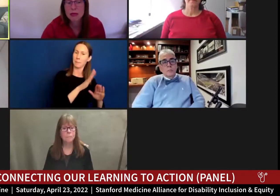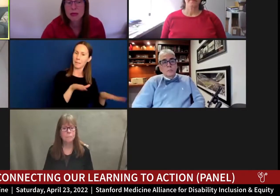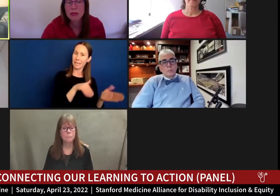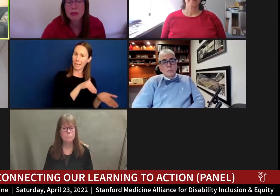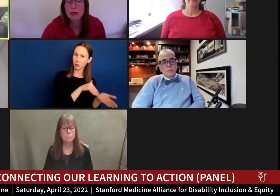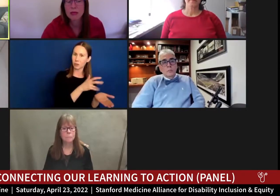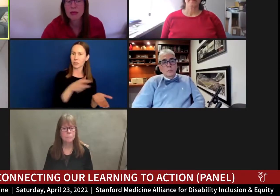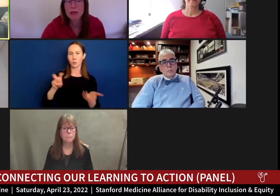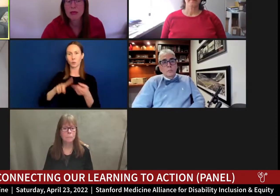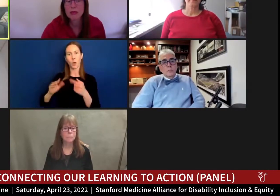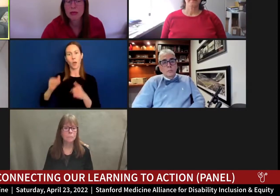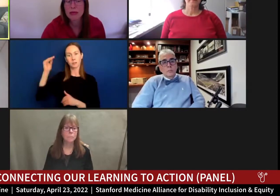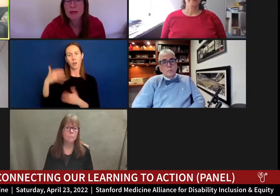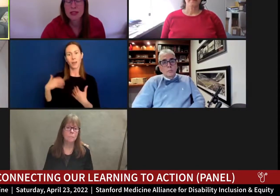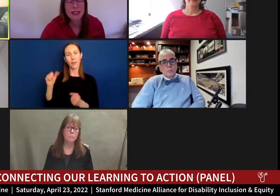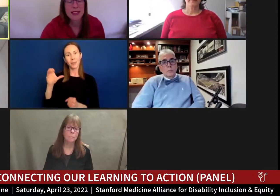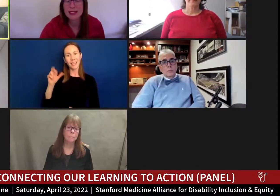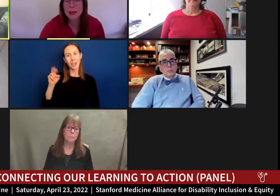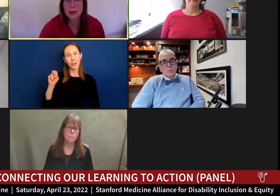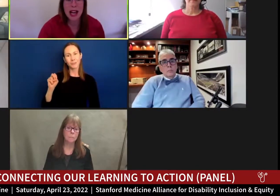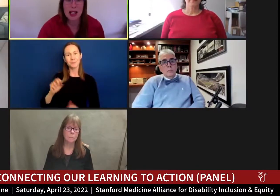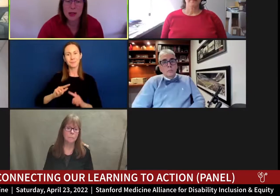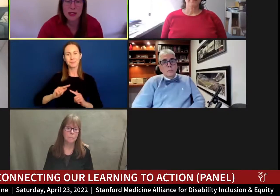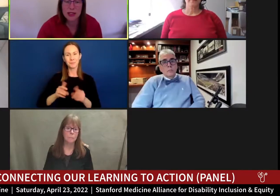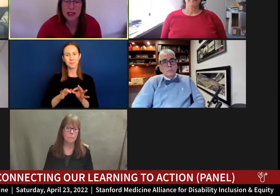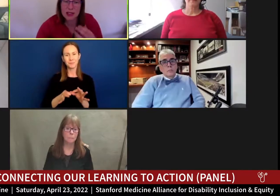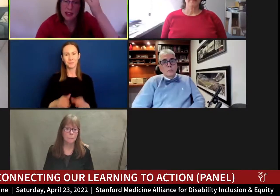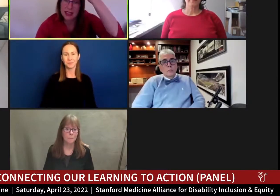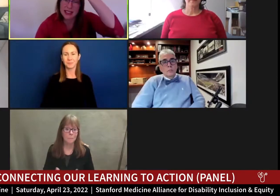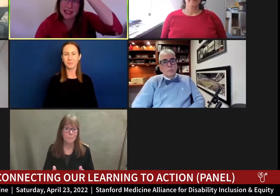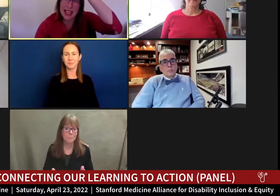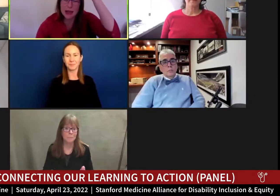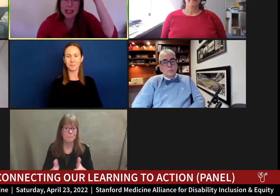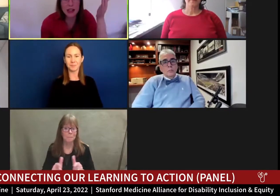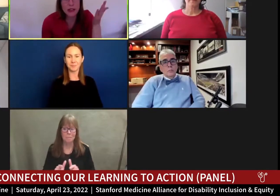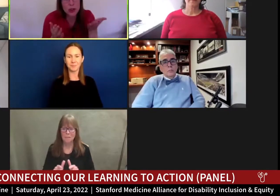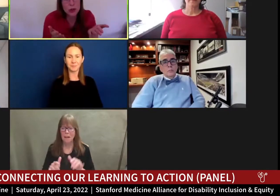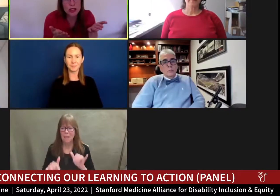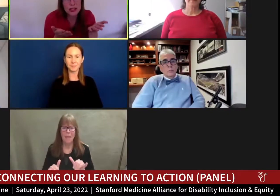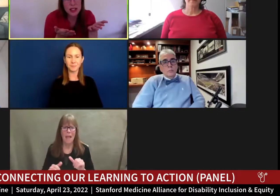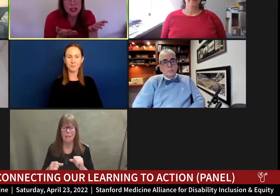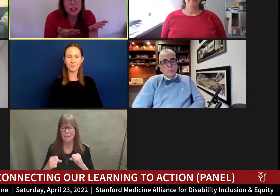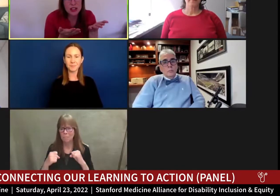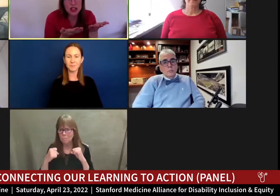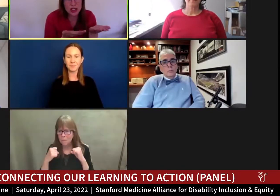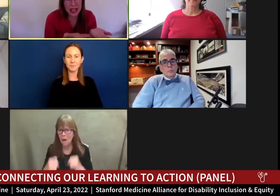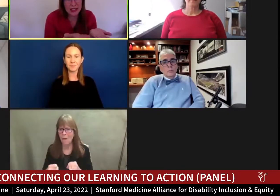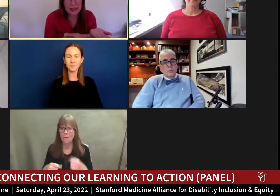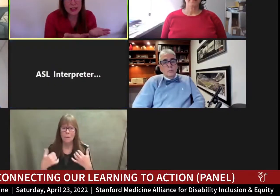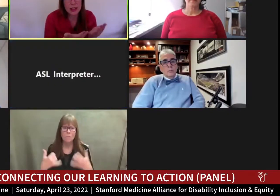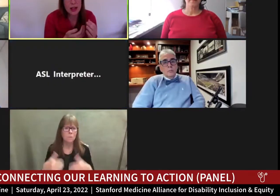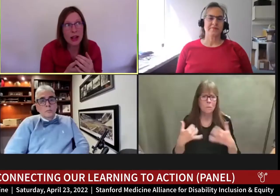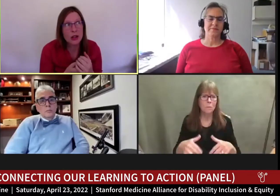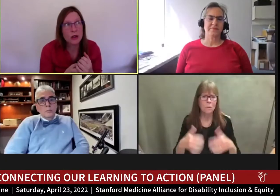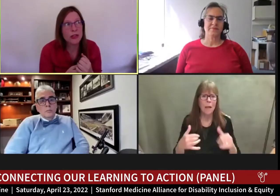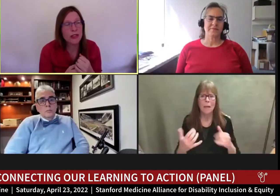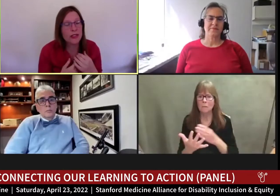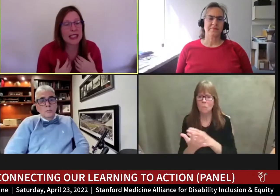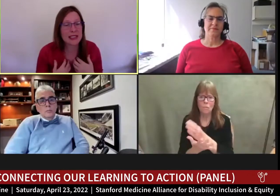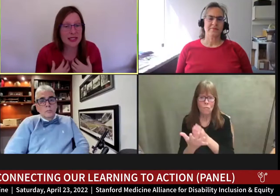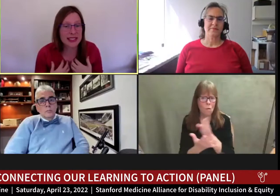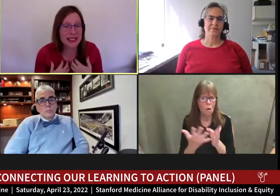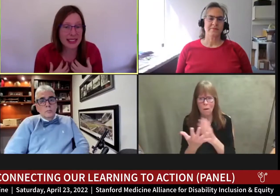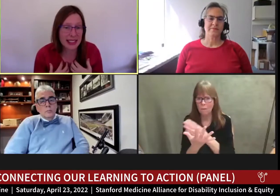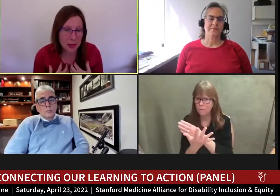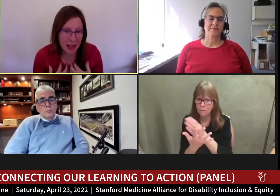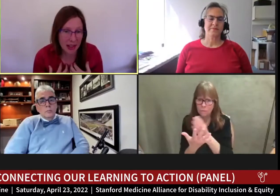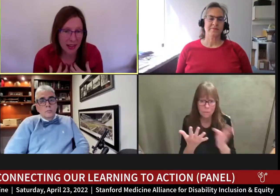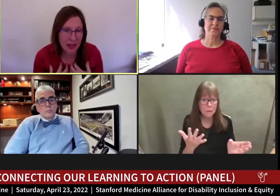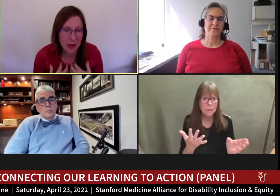That's a powerful example, and across the child, we feel the stigma.